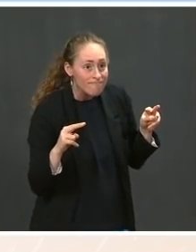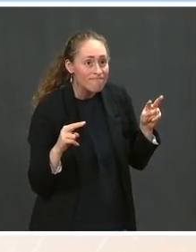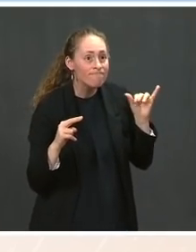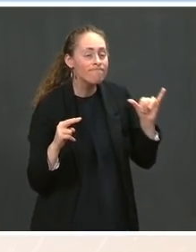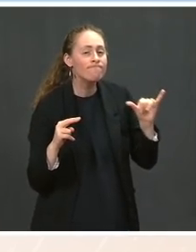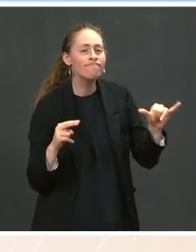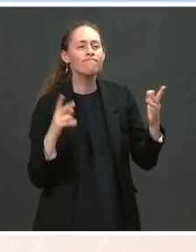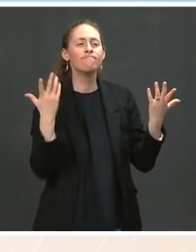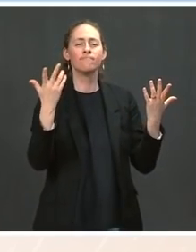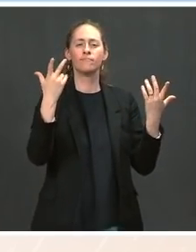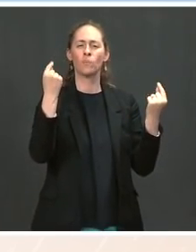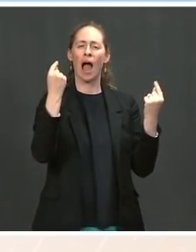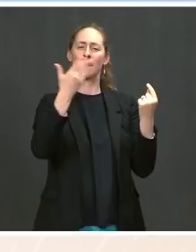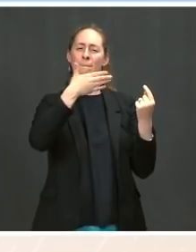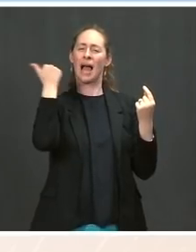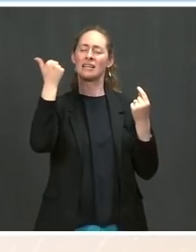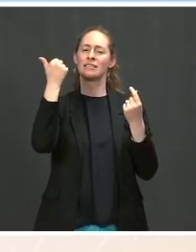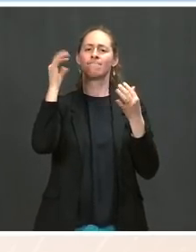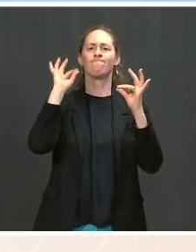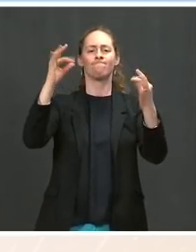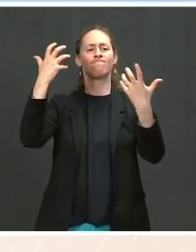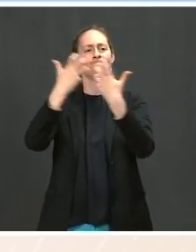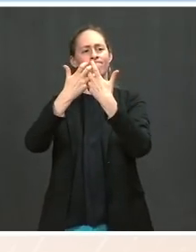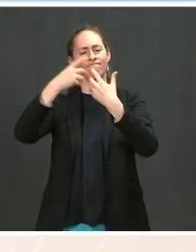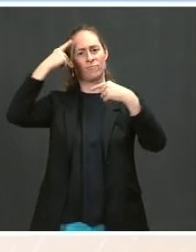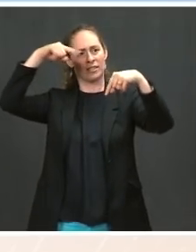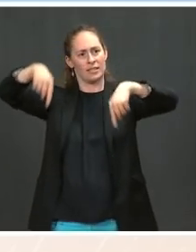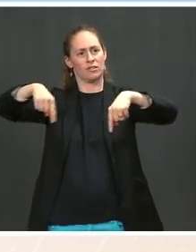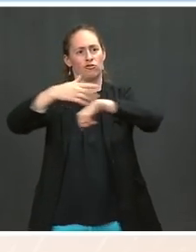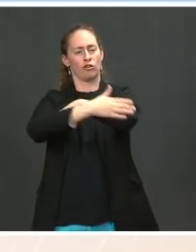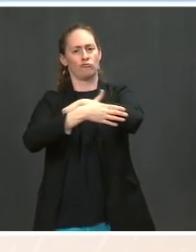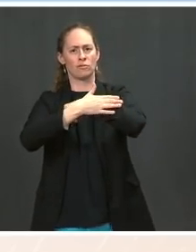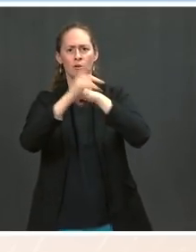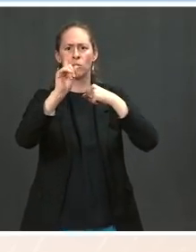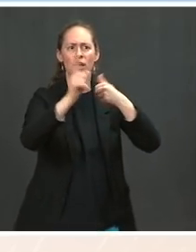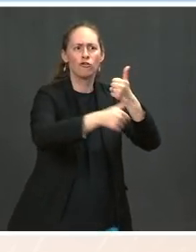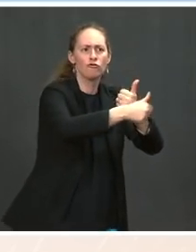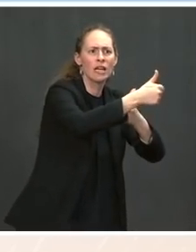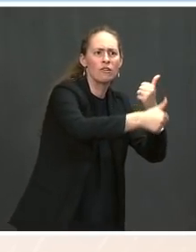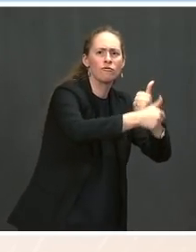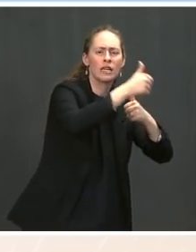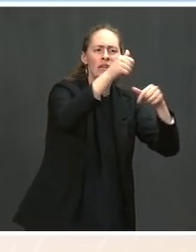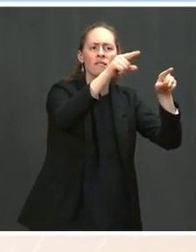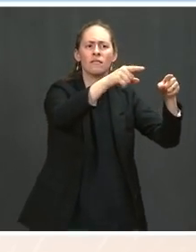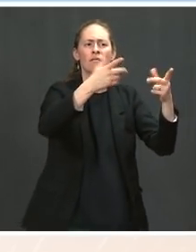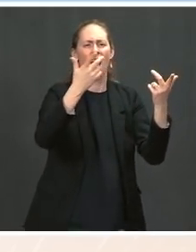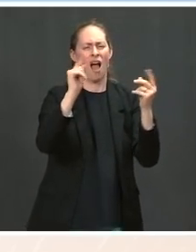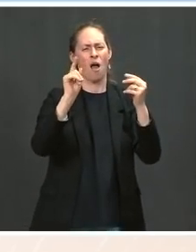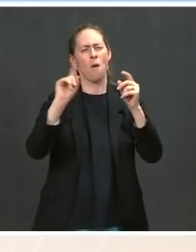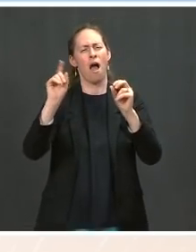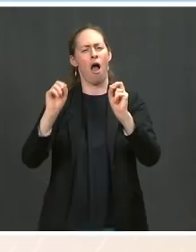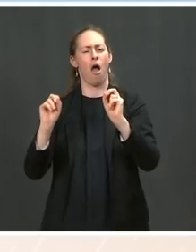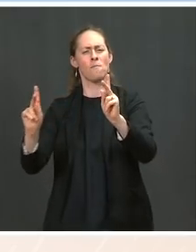We are looking at where we actually see threats around the world but also opportunity. And part of his assessment as Commander-in-Chief